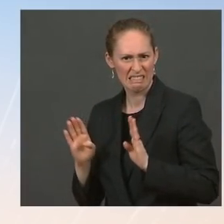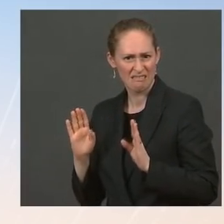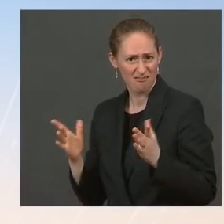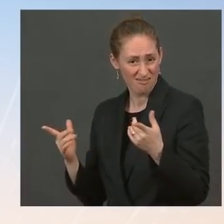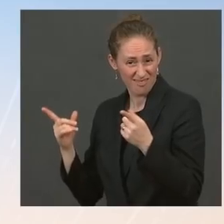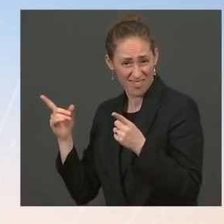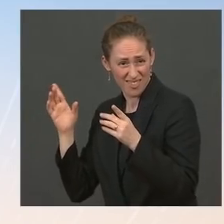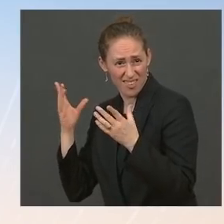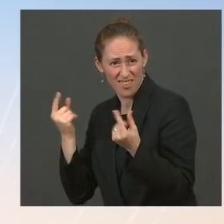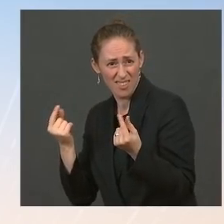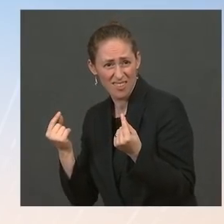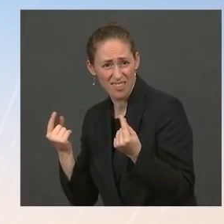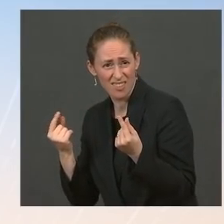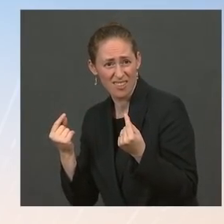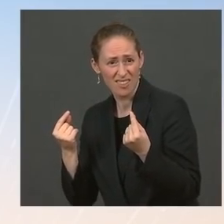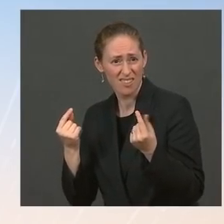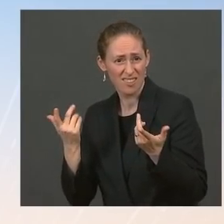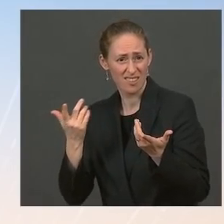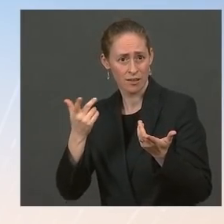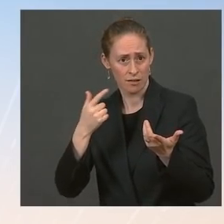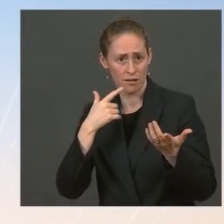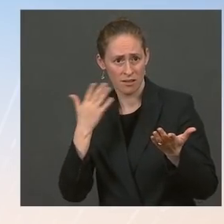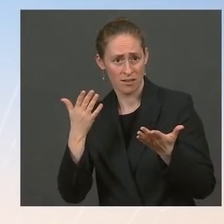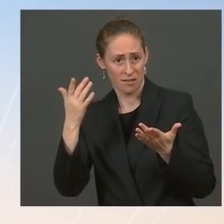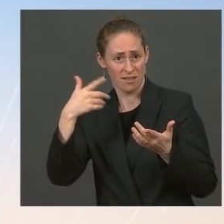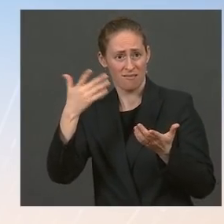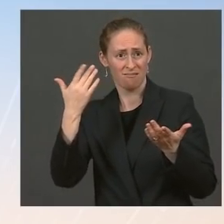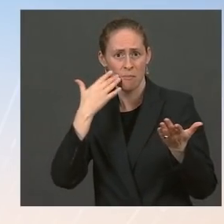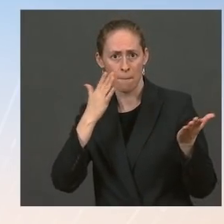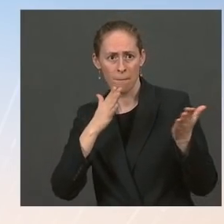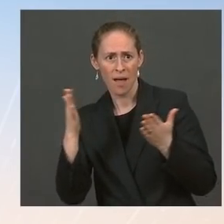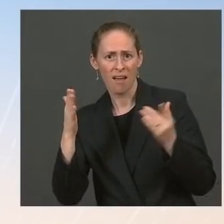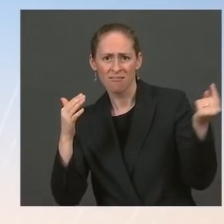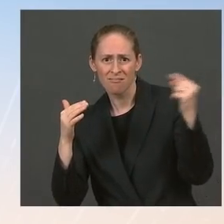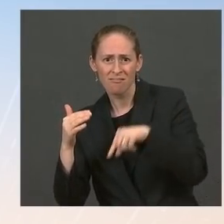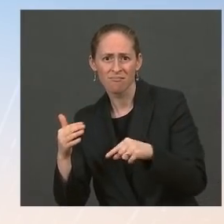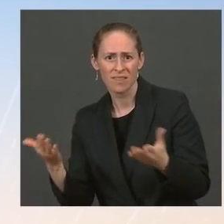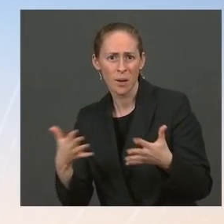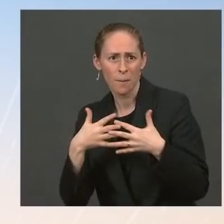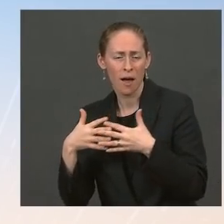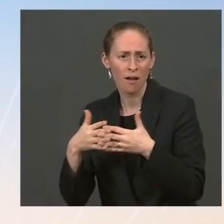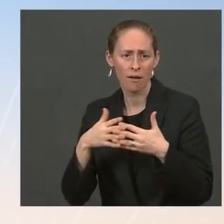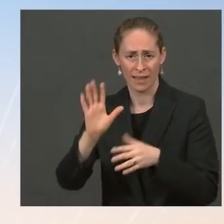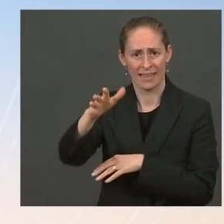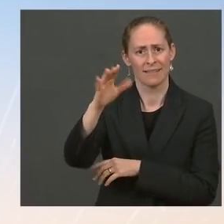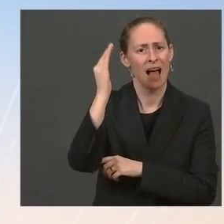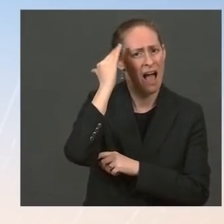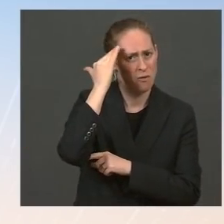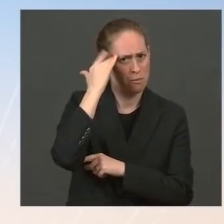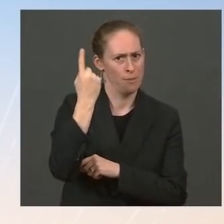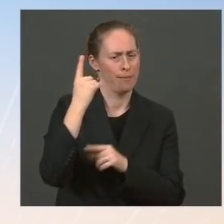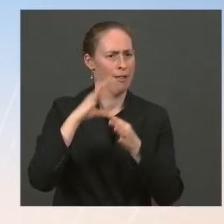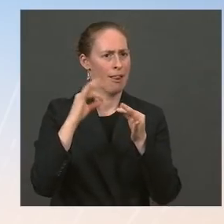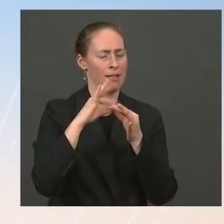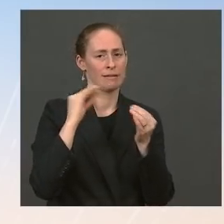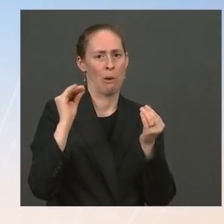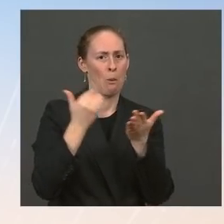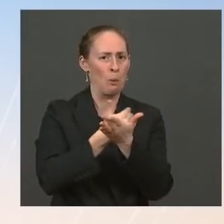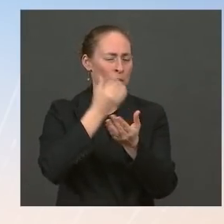Ms. Psaki: No. We -- we have, of course, seen the reports. We, unfortunately, just don't have any additional information on it or additional comment. Go ahead. The Press: Thanks.